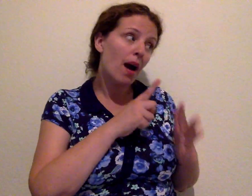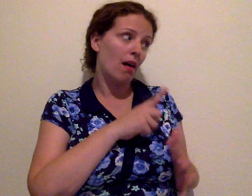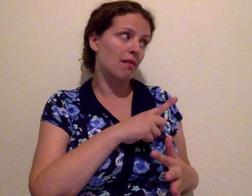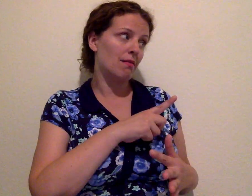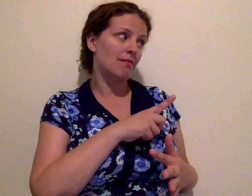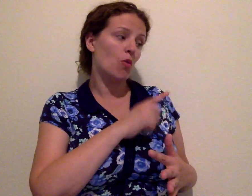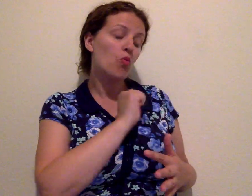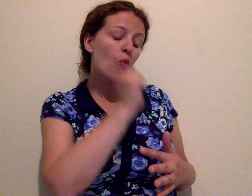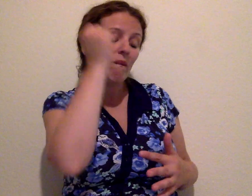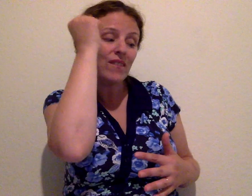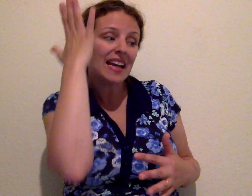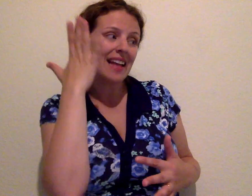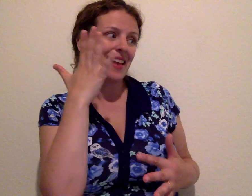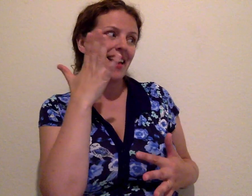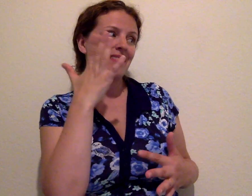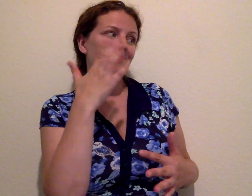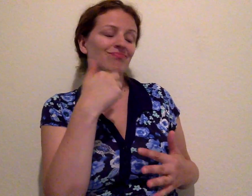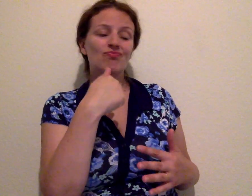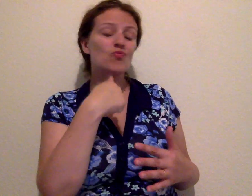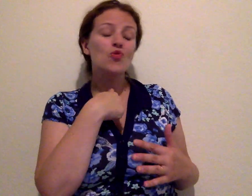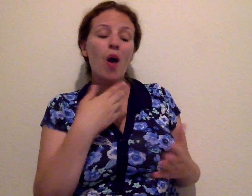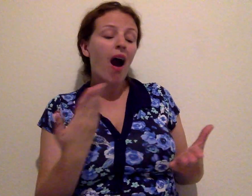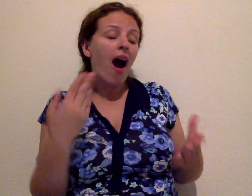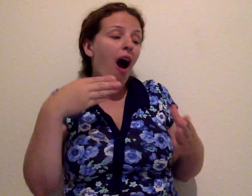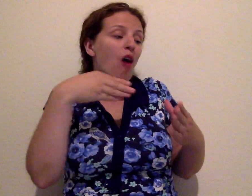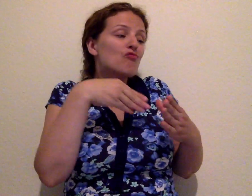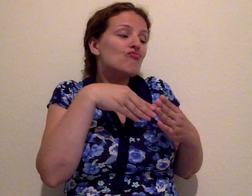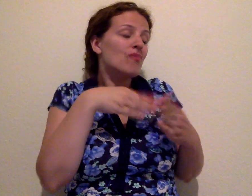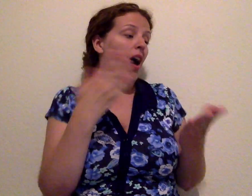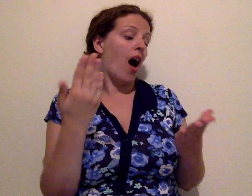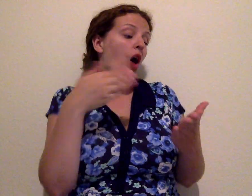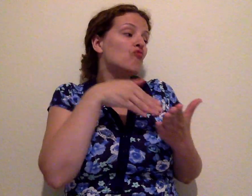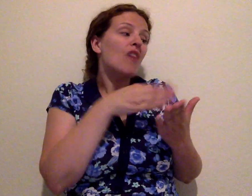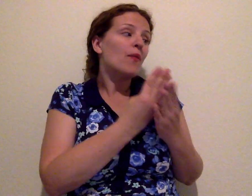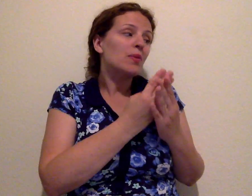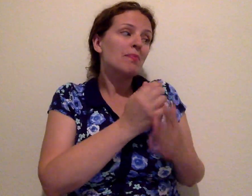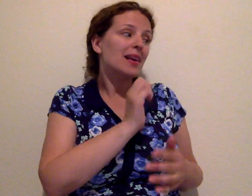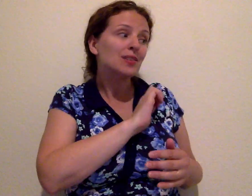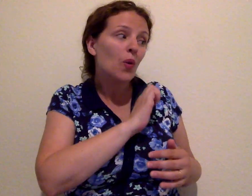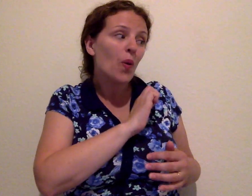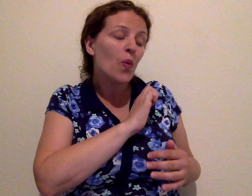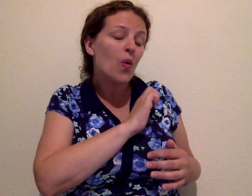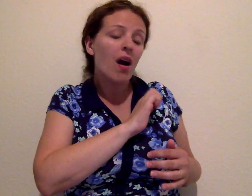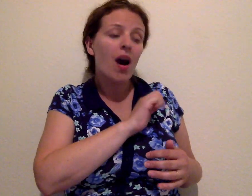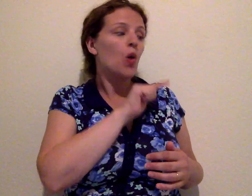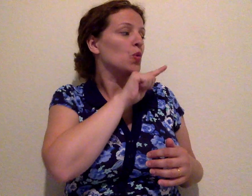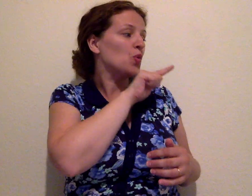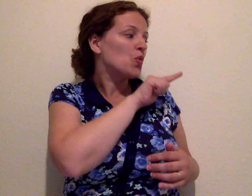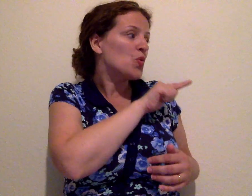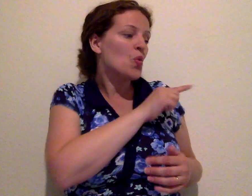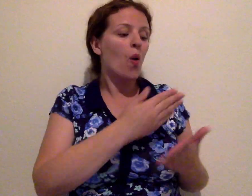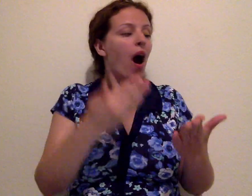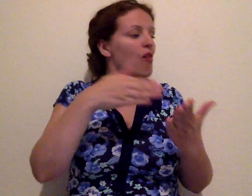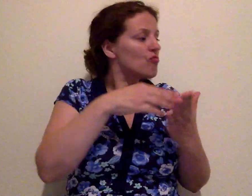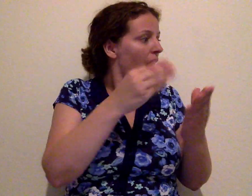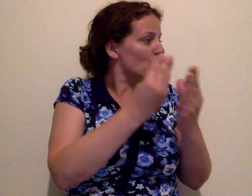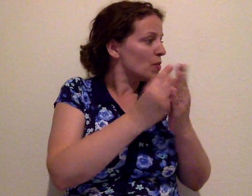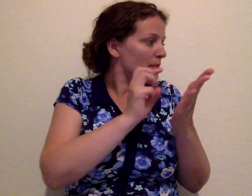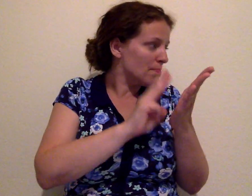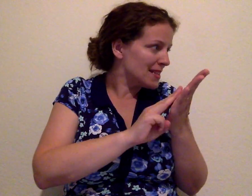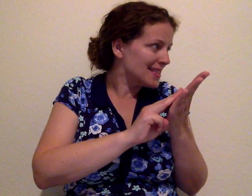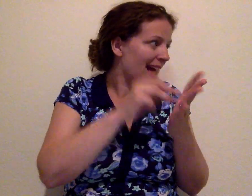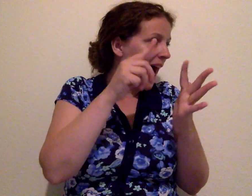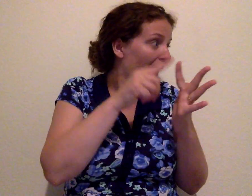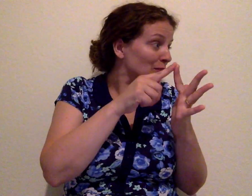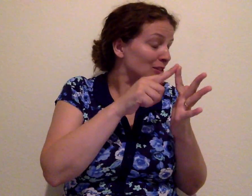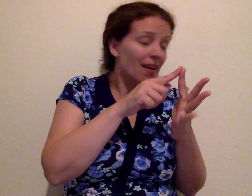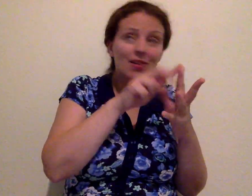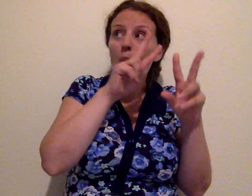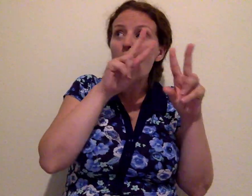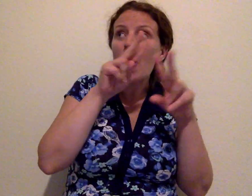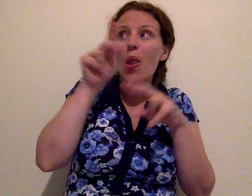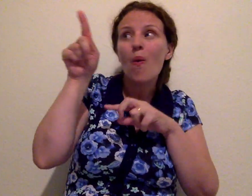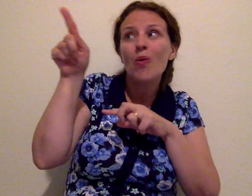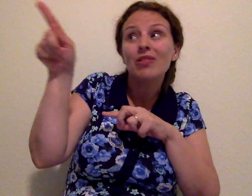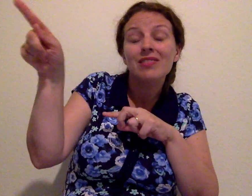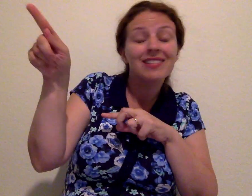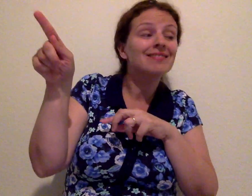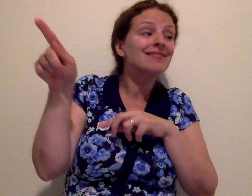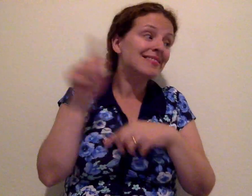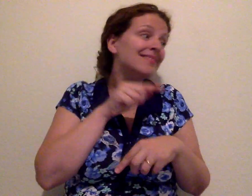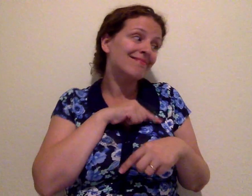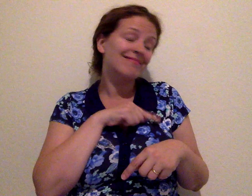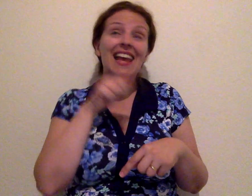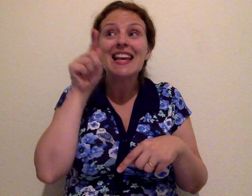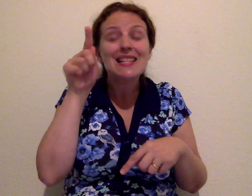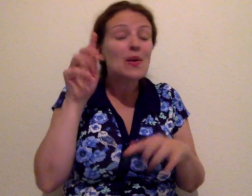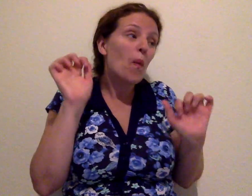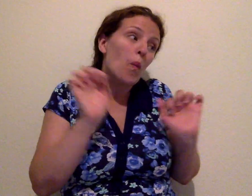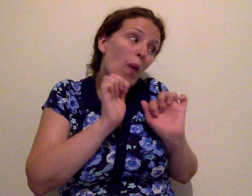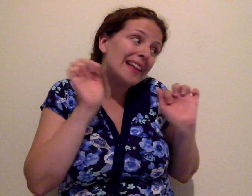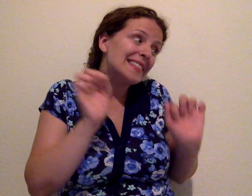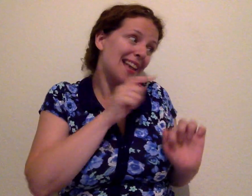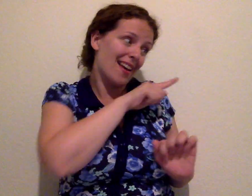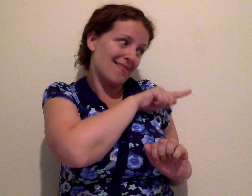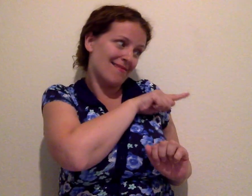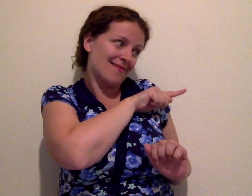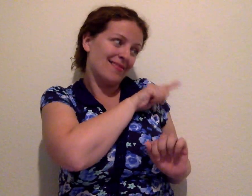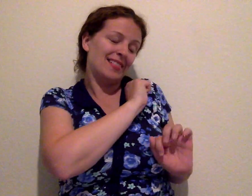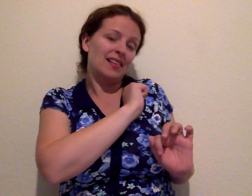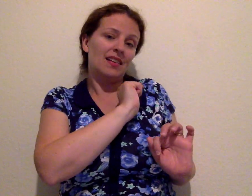"Emma you have forgotten, you didn't arrive with me, you arrived with Mr Elton and look he's waiting for you."